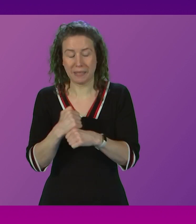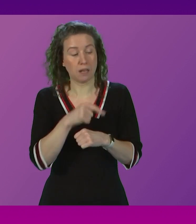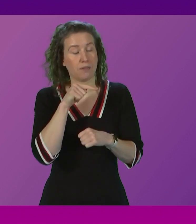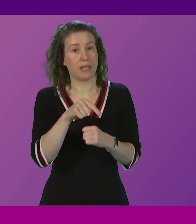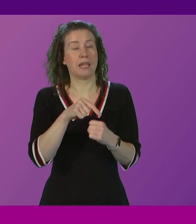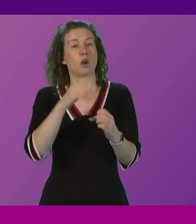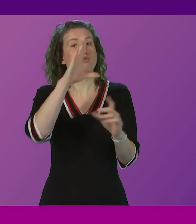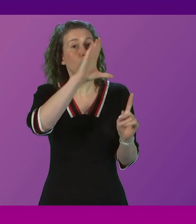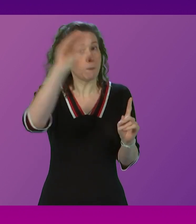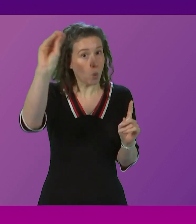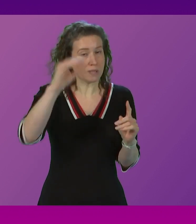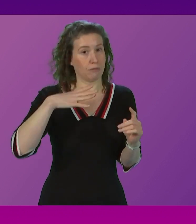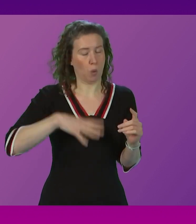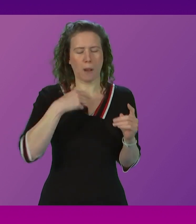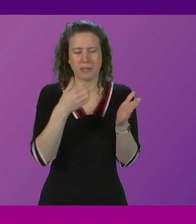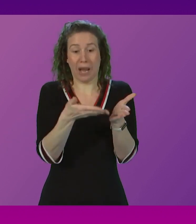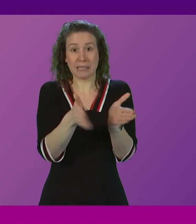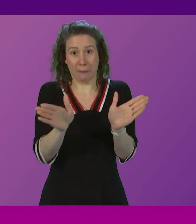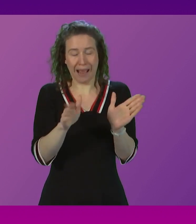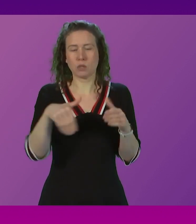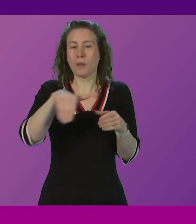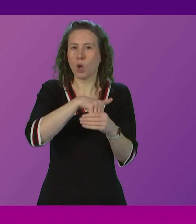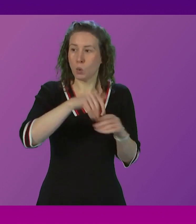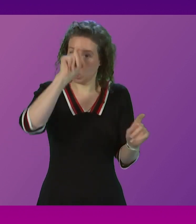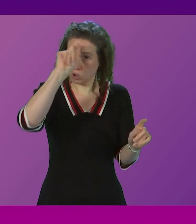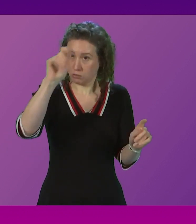reporting requirement for sex offenders to include notification about an application